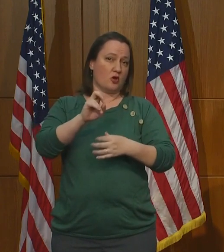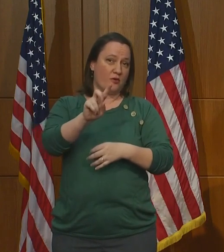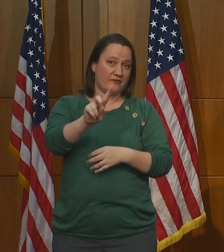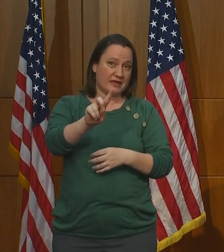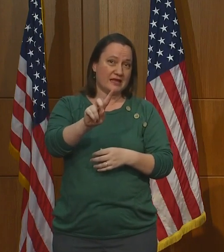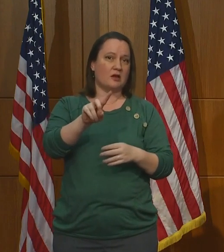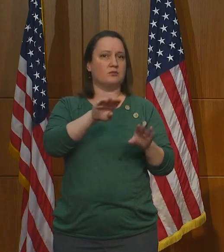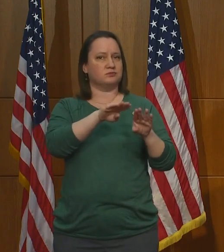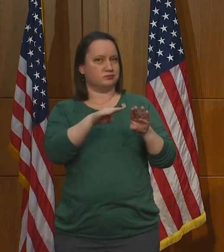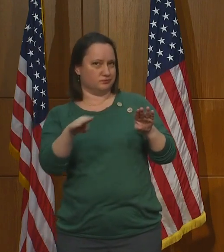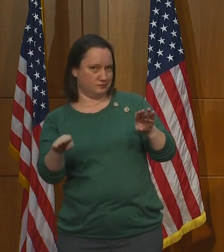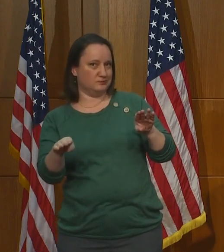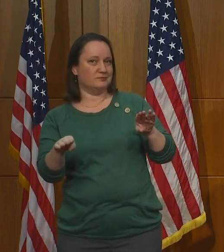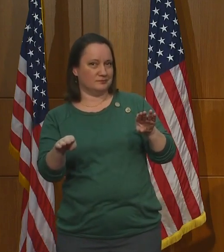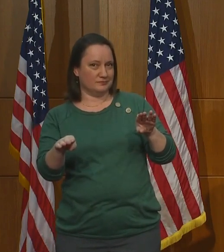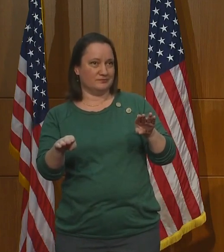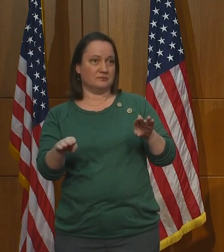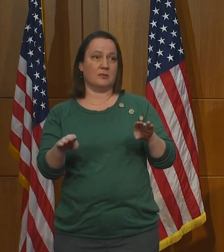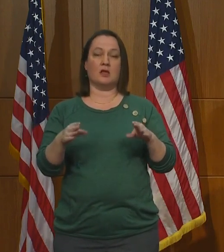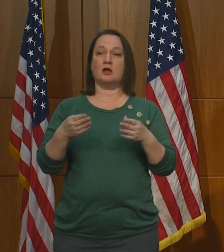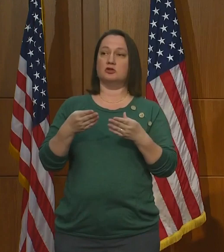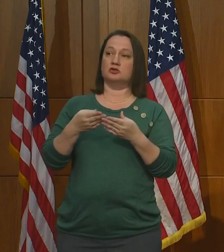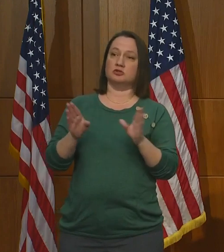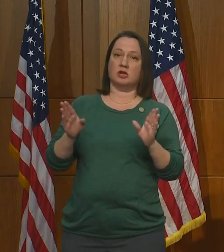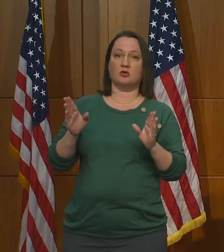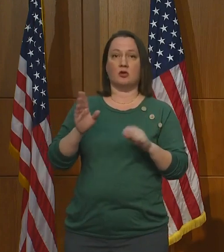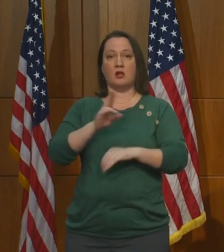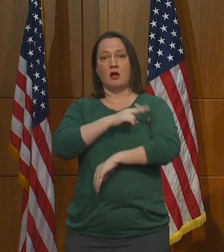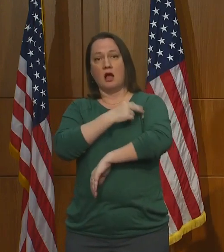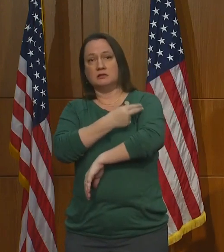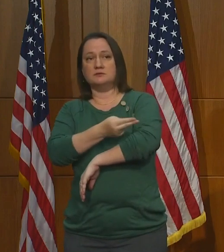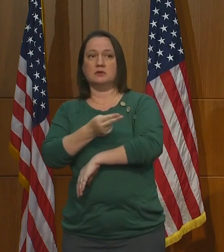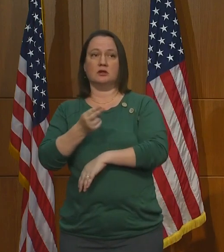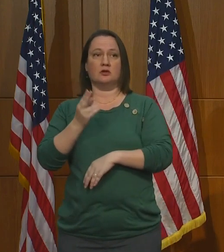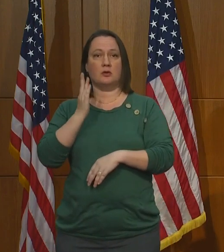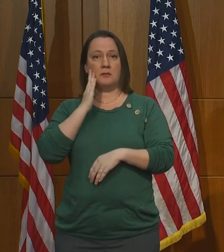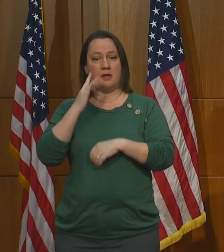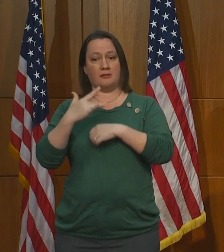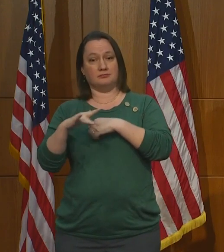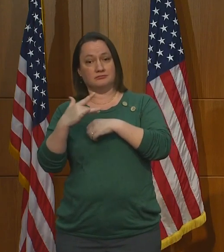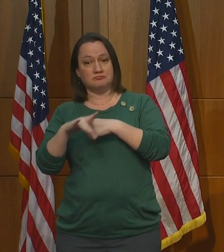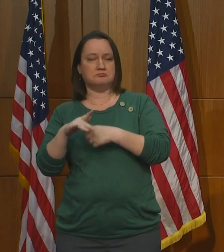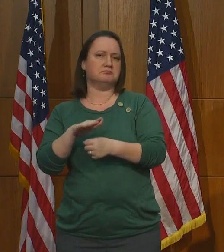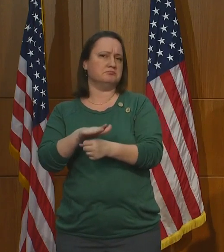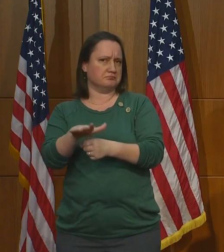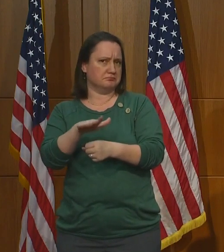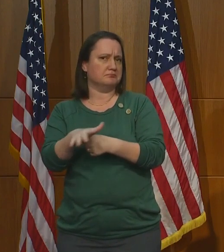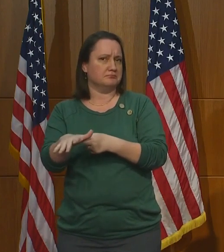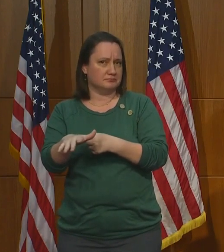TRENDING DOWNWARD PARTICULARLY IN THE LAST WEEK. OUR GENERAL